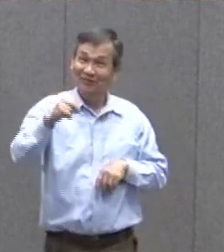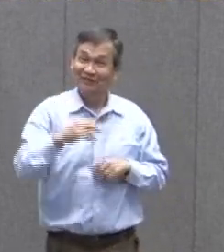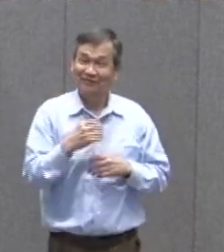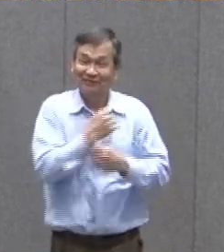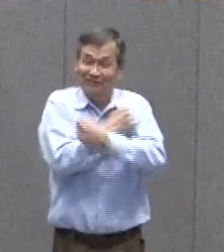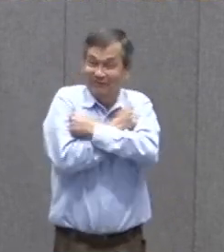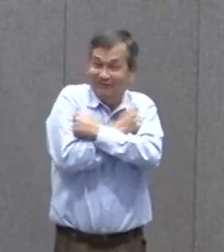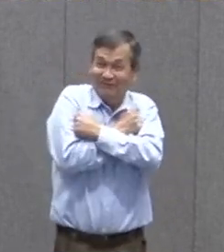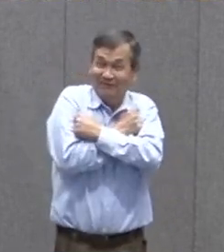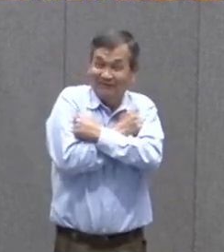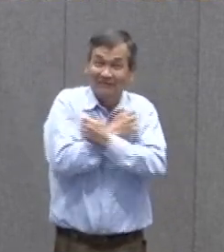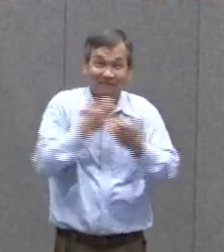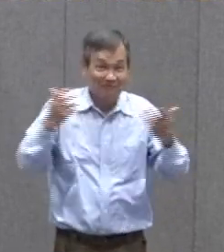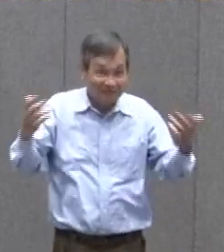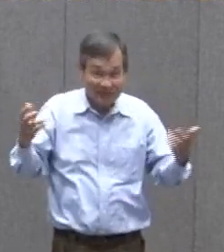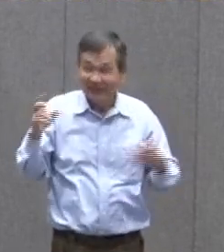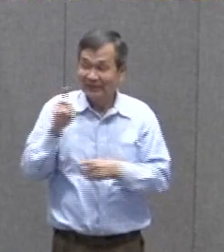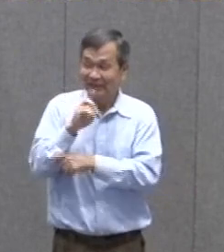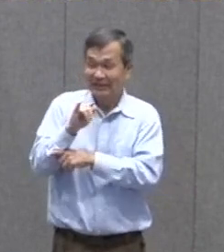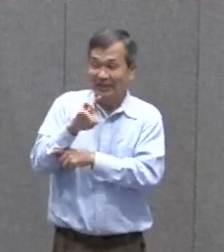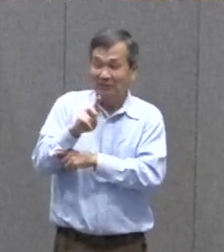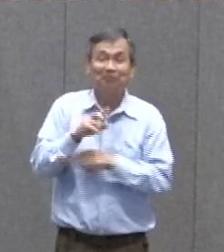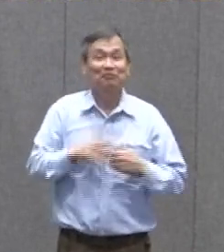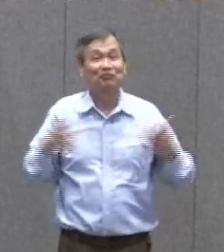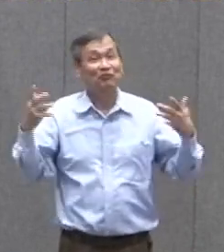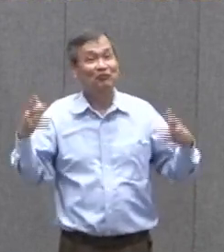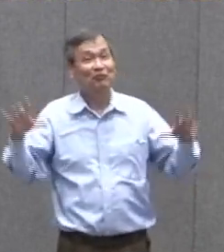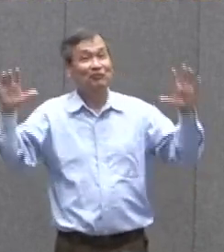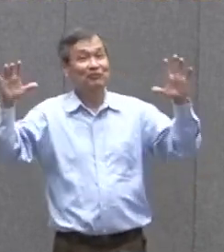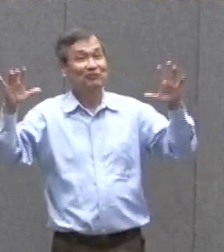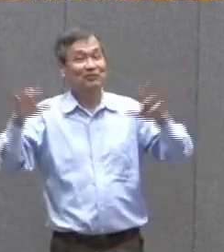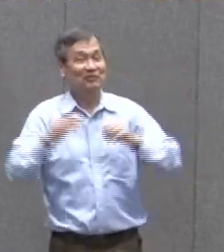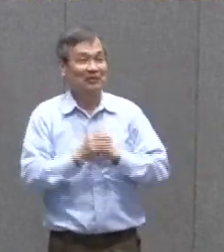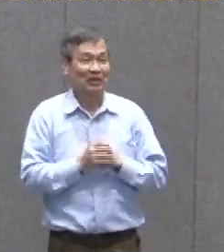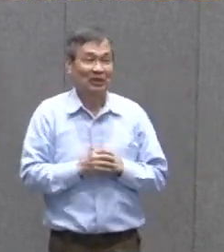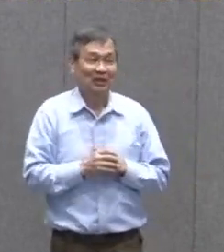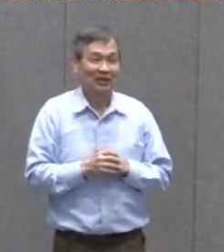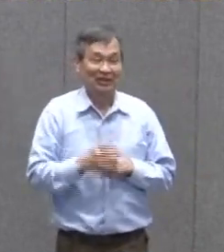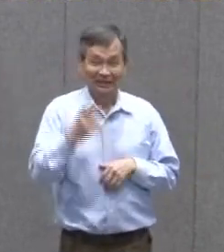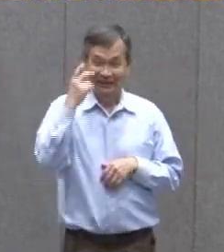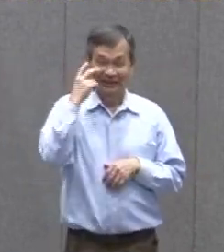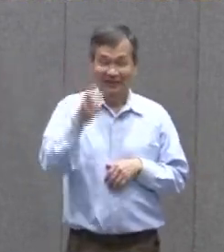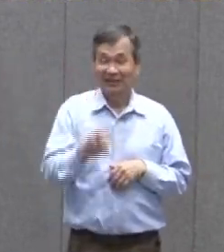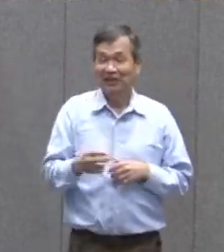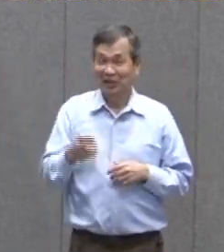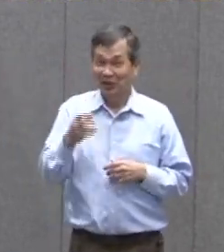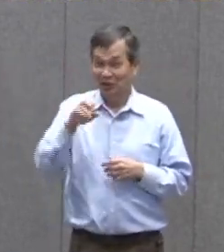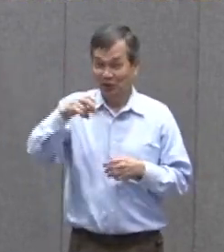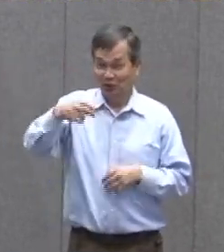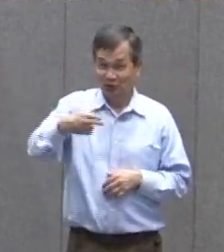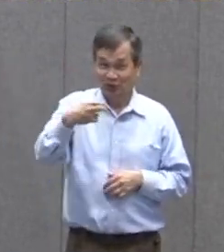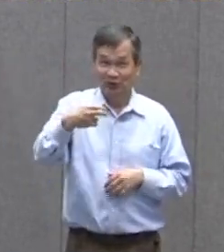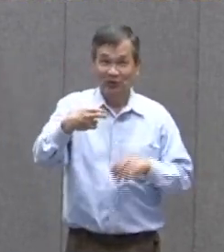And he did. It looks like he fit right in line there with his family,